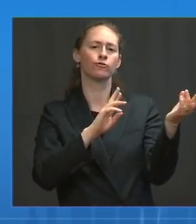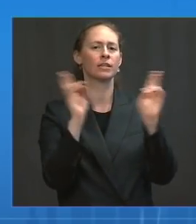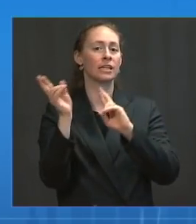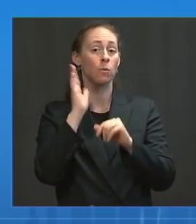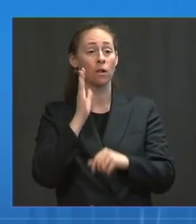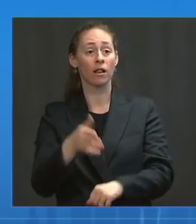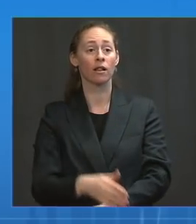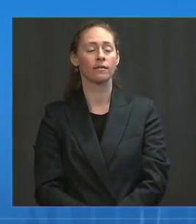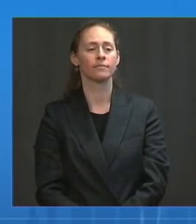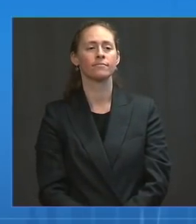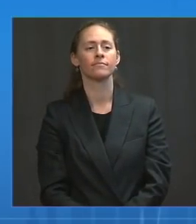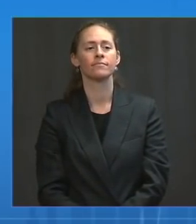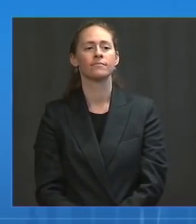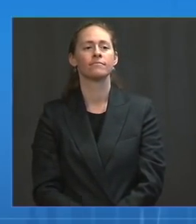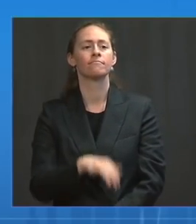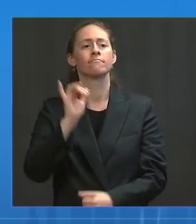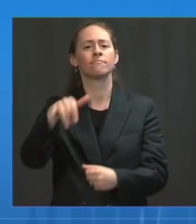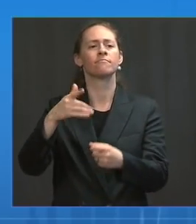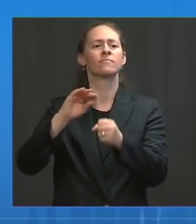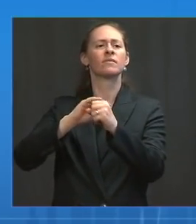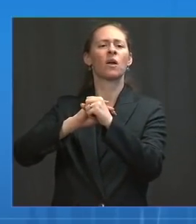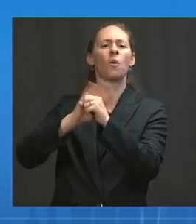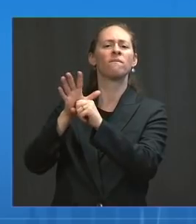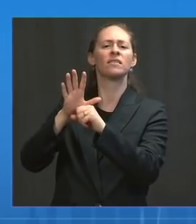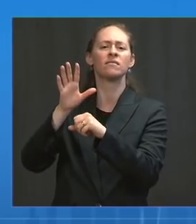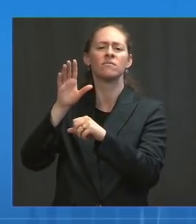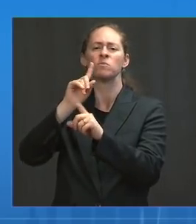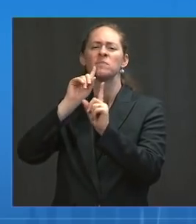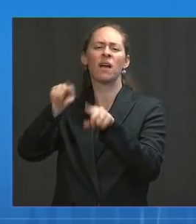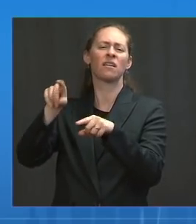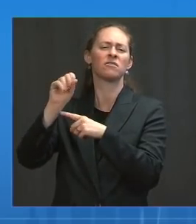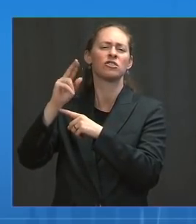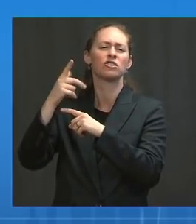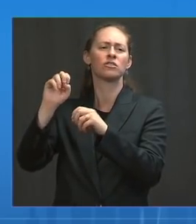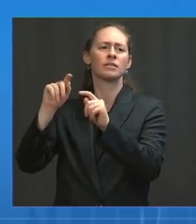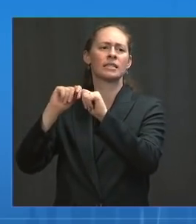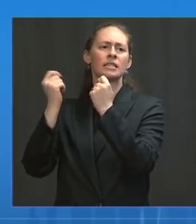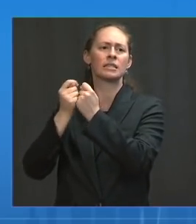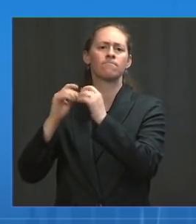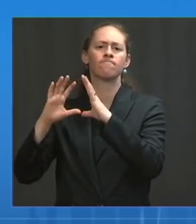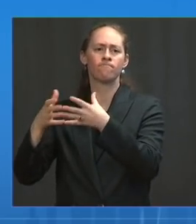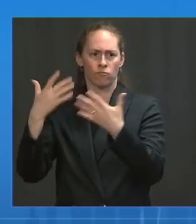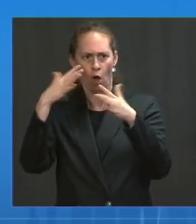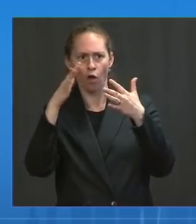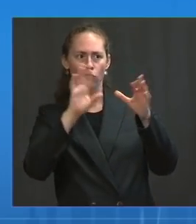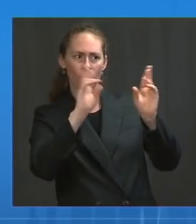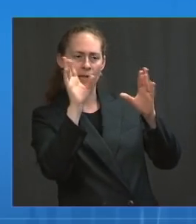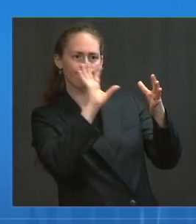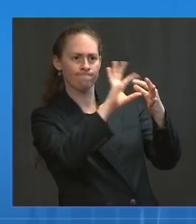with several states to identify and support the state specific or county specific needs.